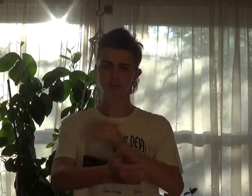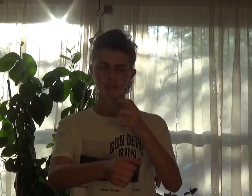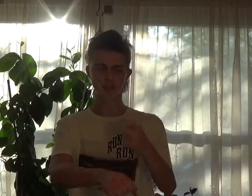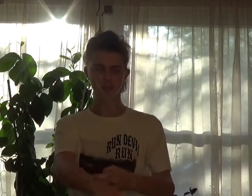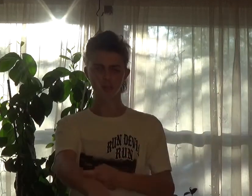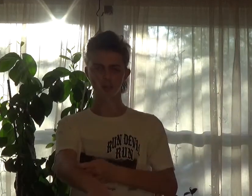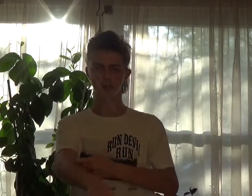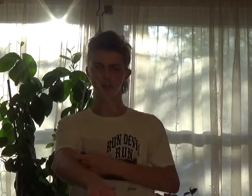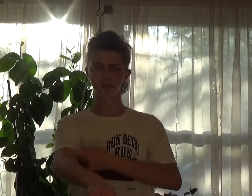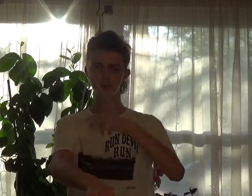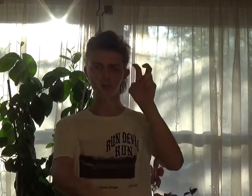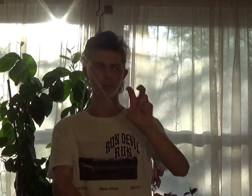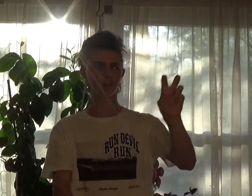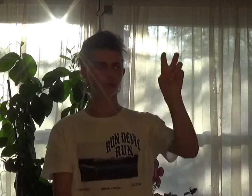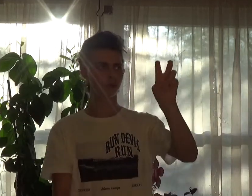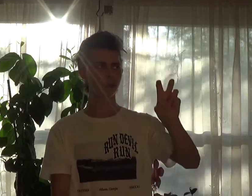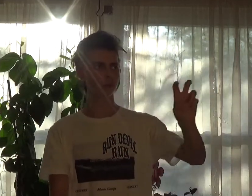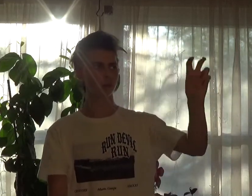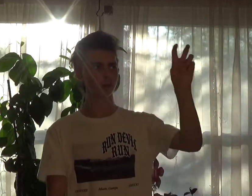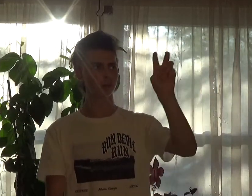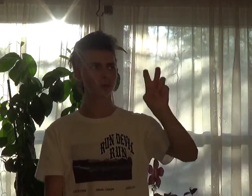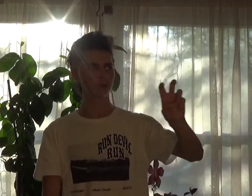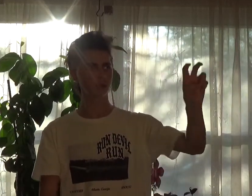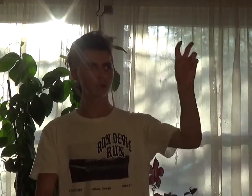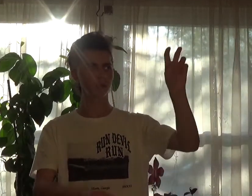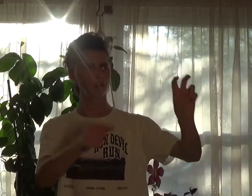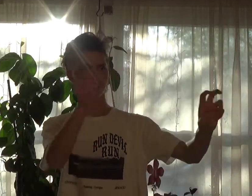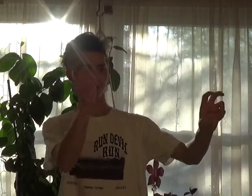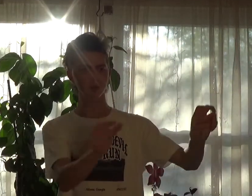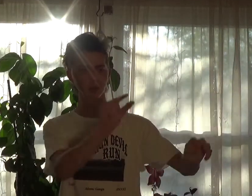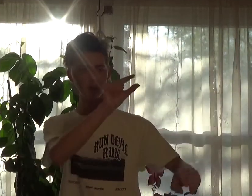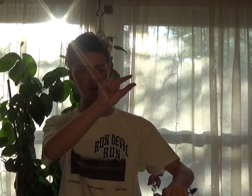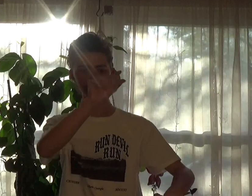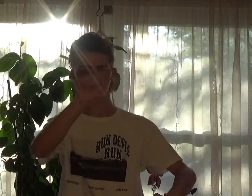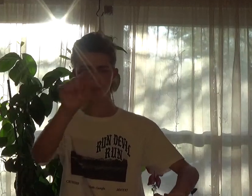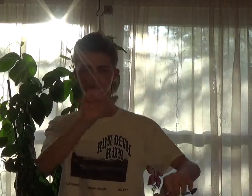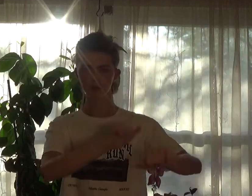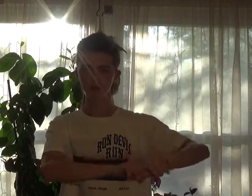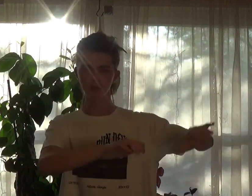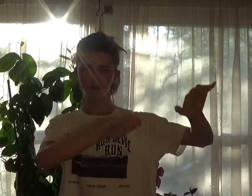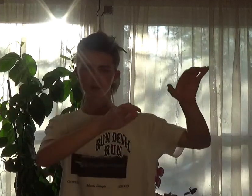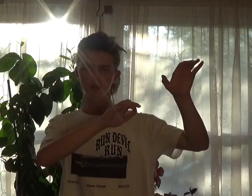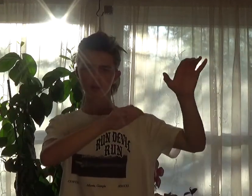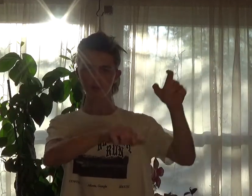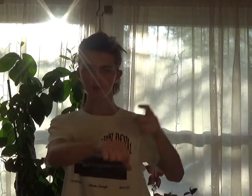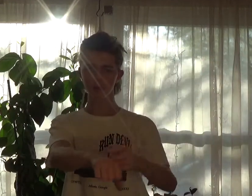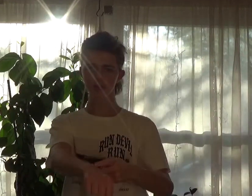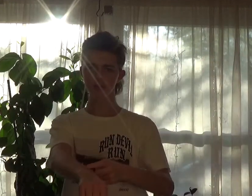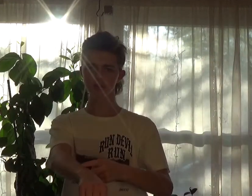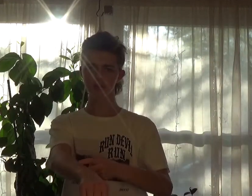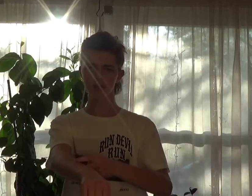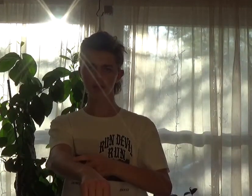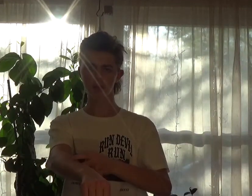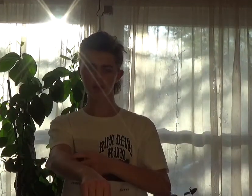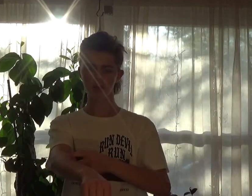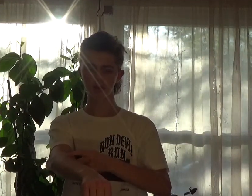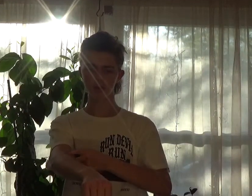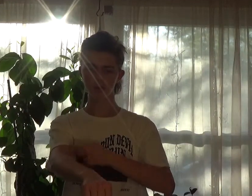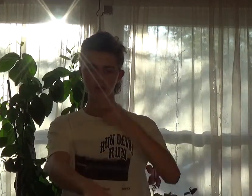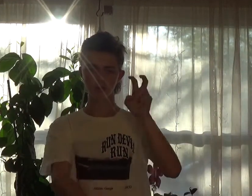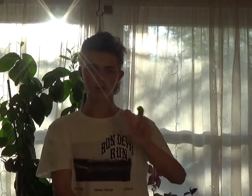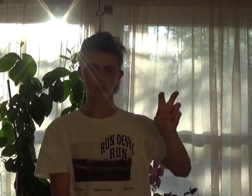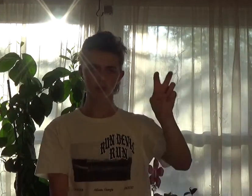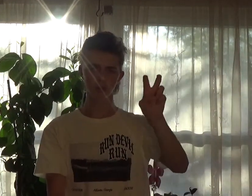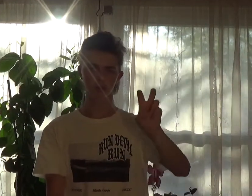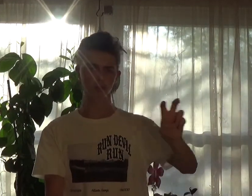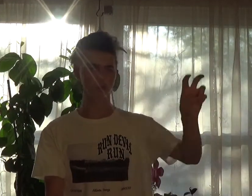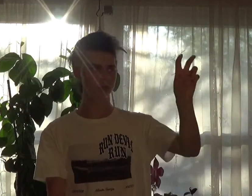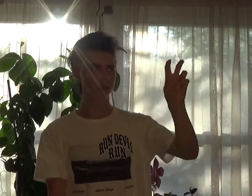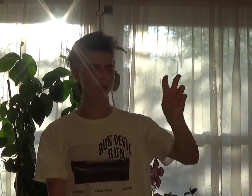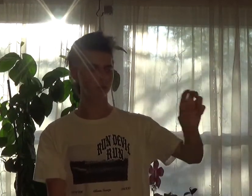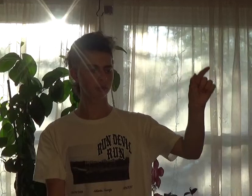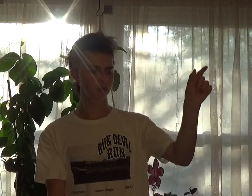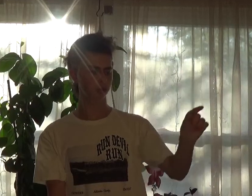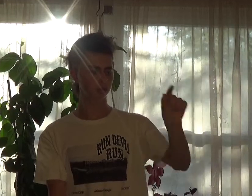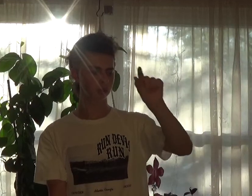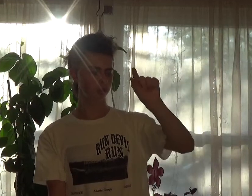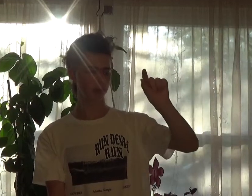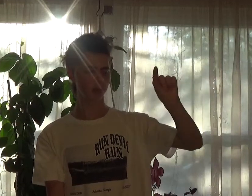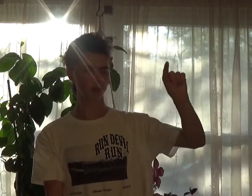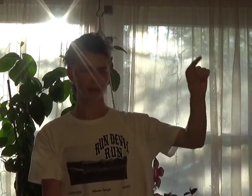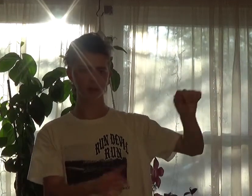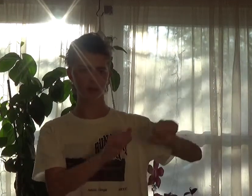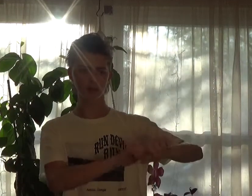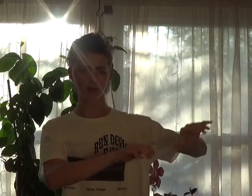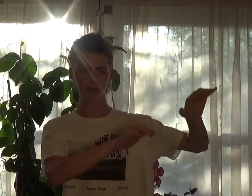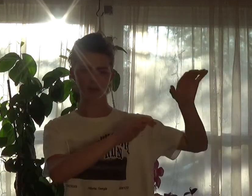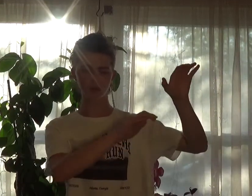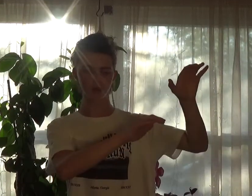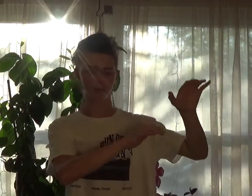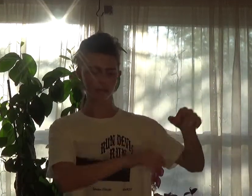It's a long road up Golgotha hill (2x)